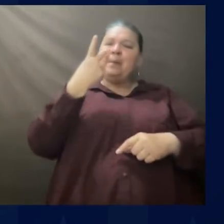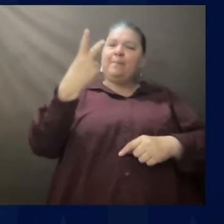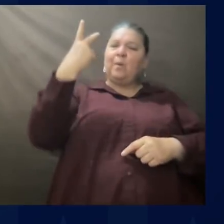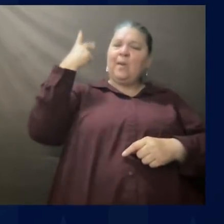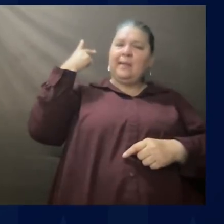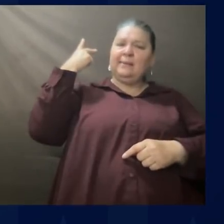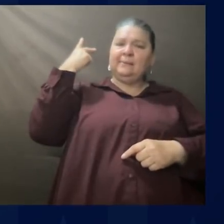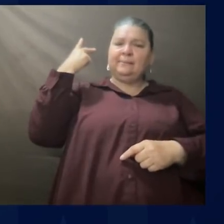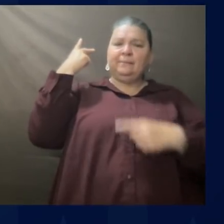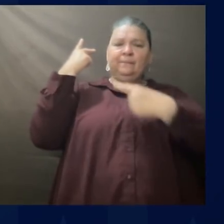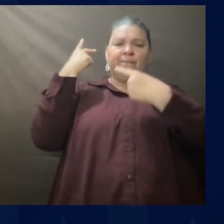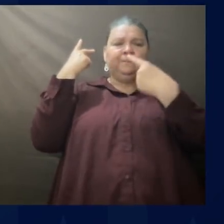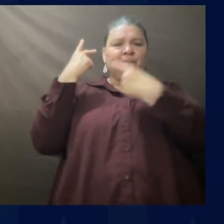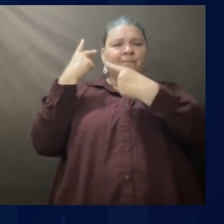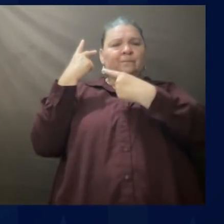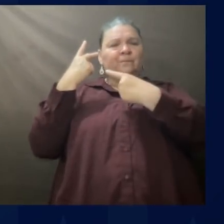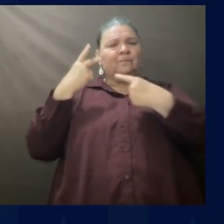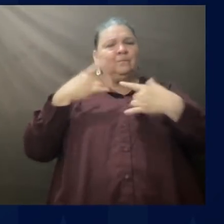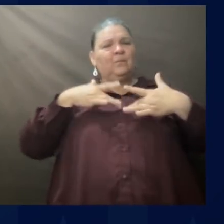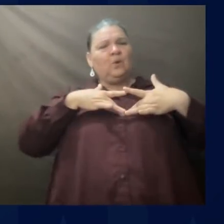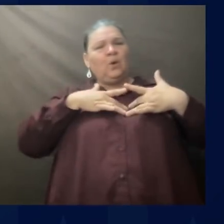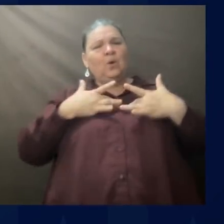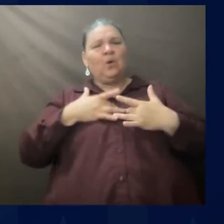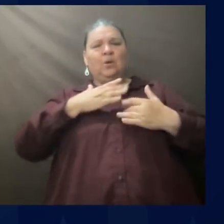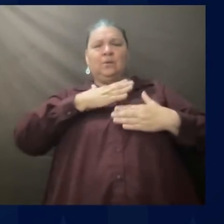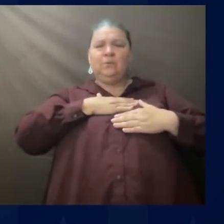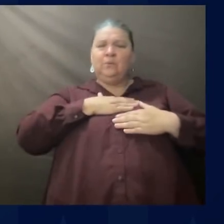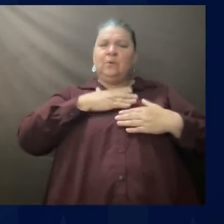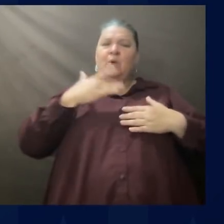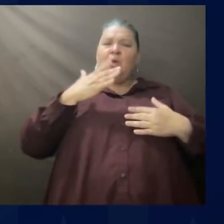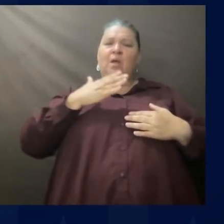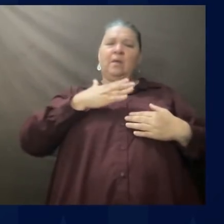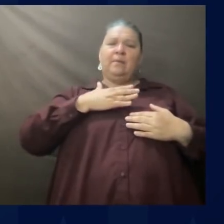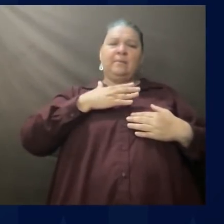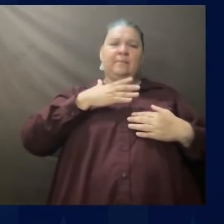and to continue striving for that peace that only you provide.